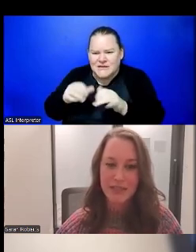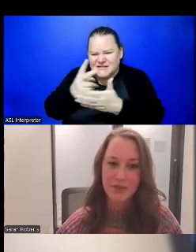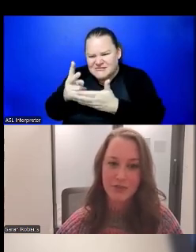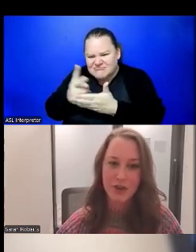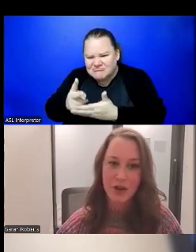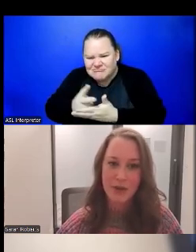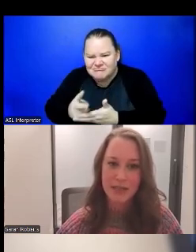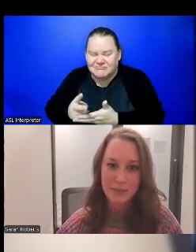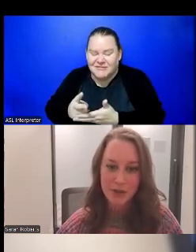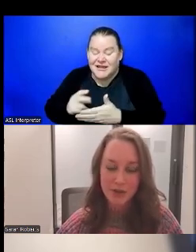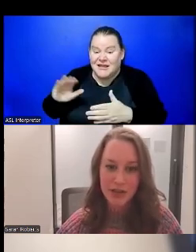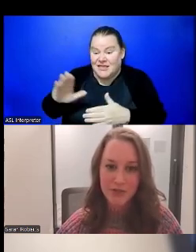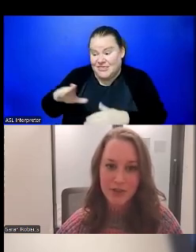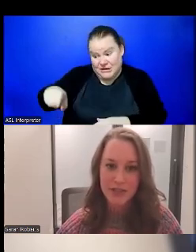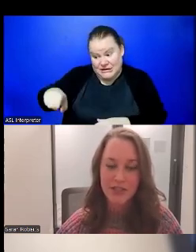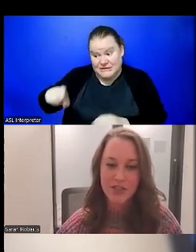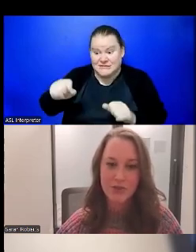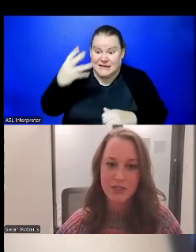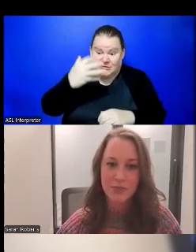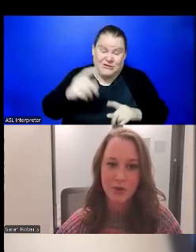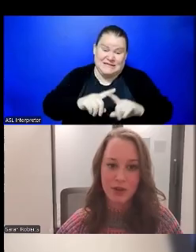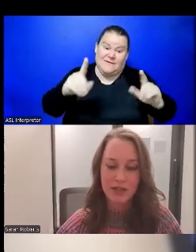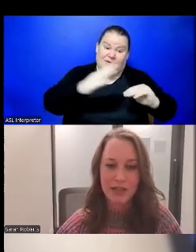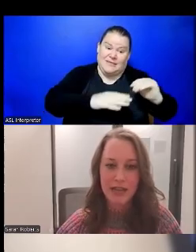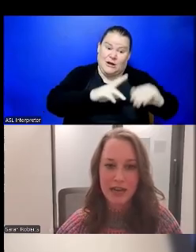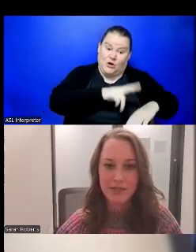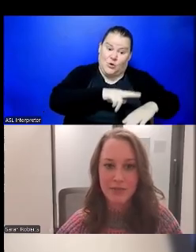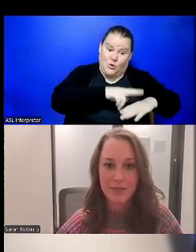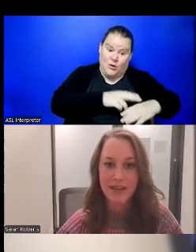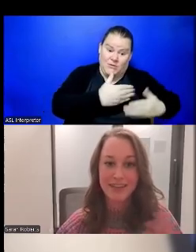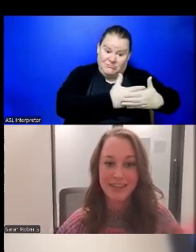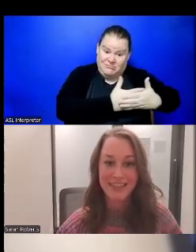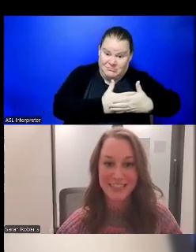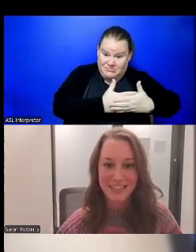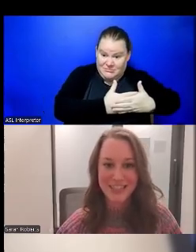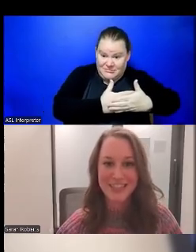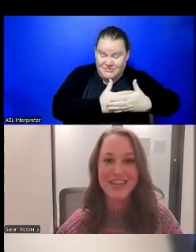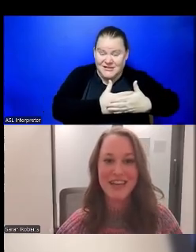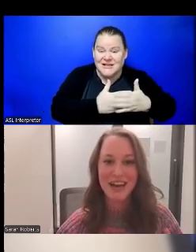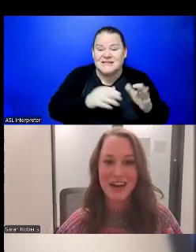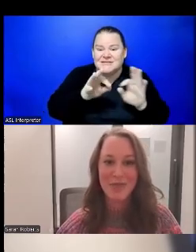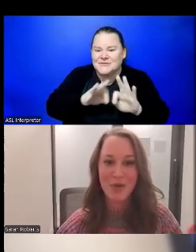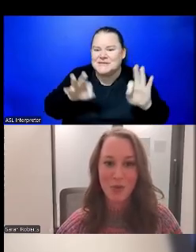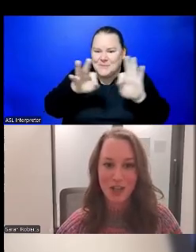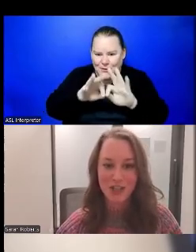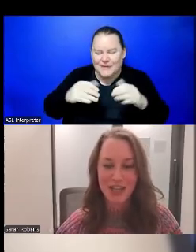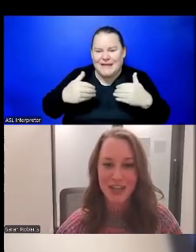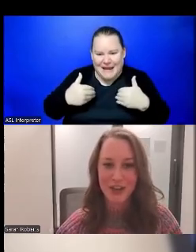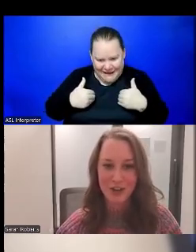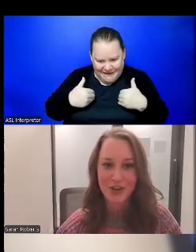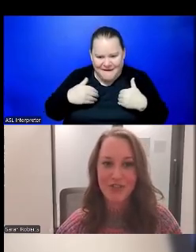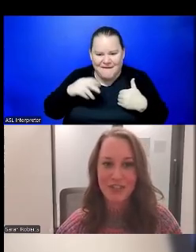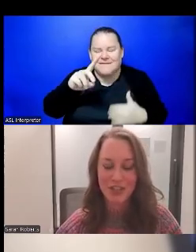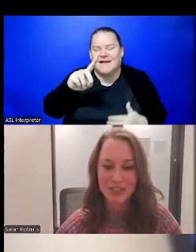bit different from a typical infant, so it's important that they have somebody, a dietitian, watching their growth and